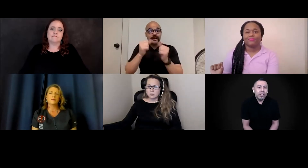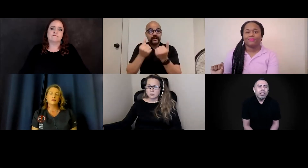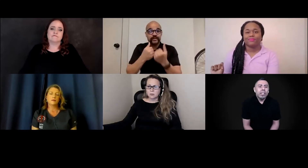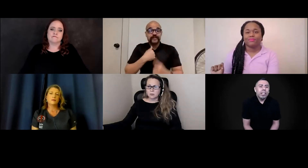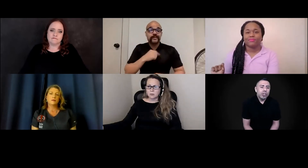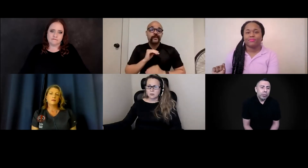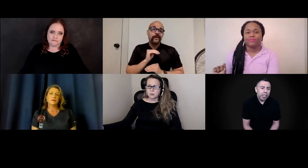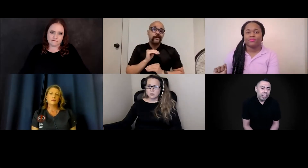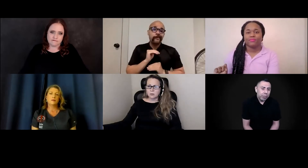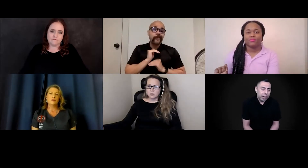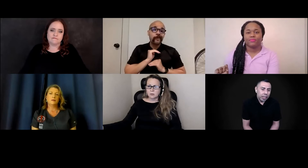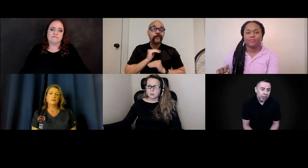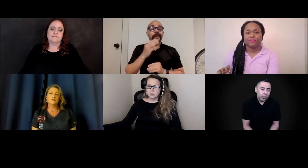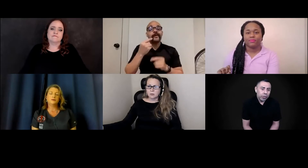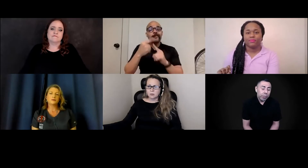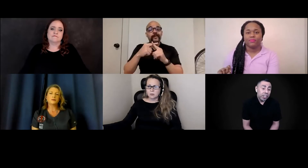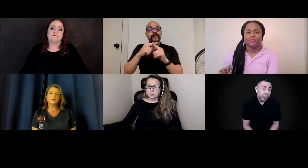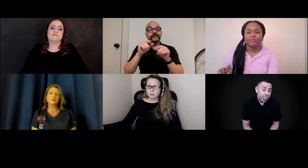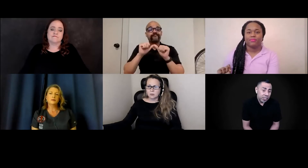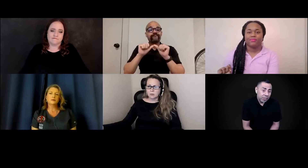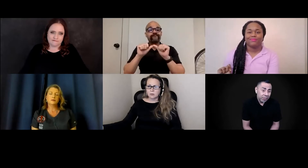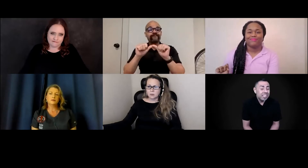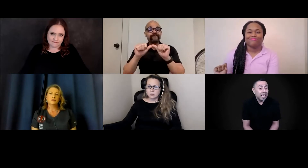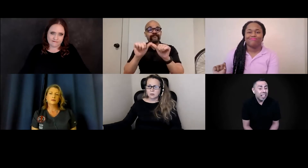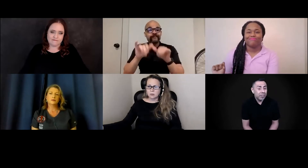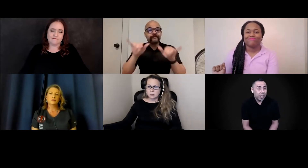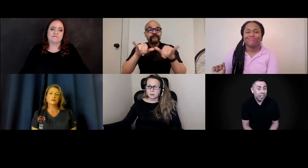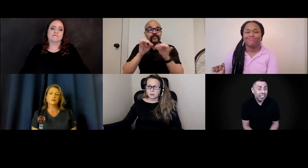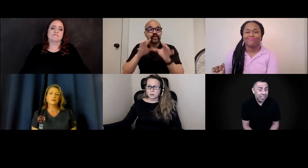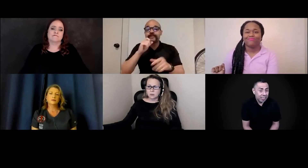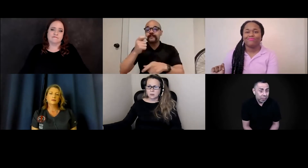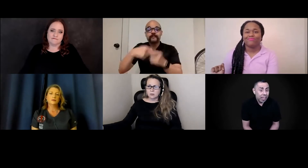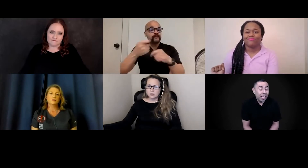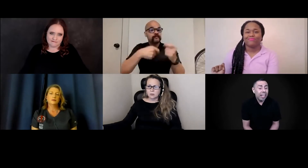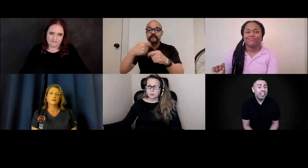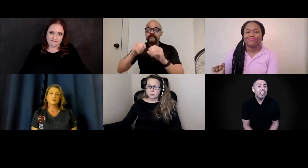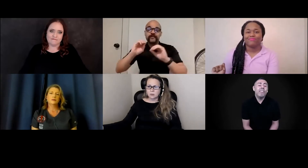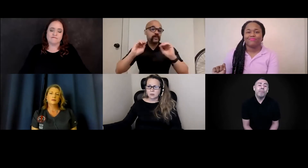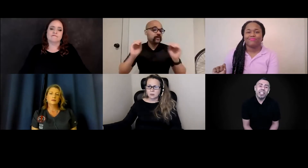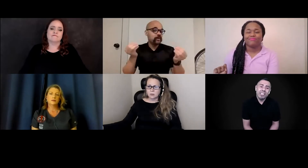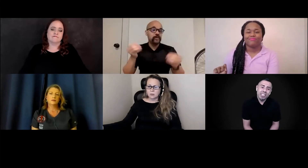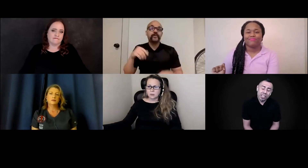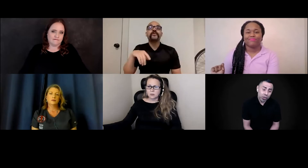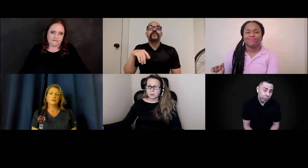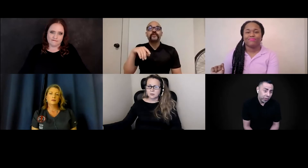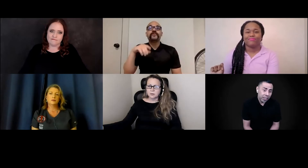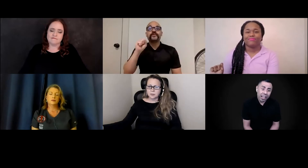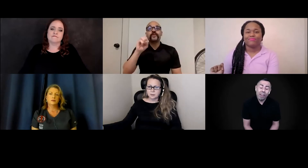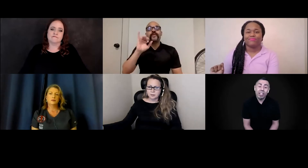So an interpreter they brought in was from another agency that satisfied my need. And they've been an consistent interpreter.